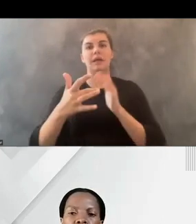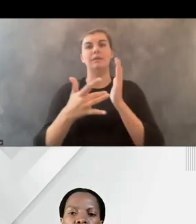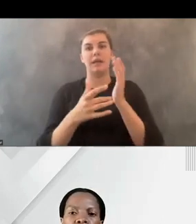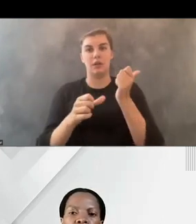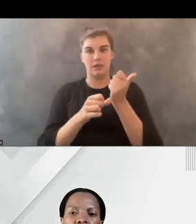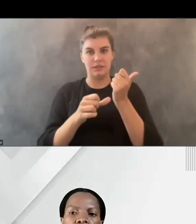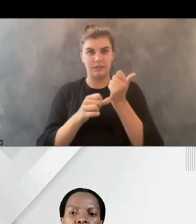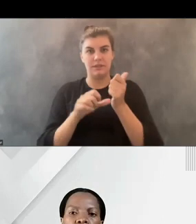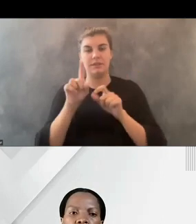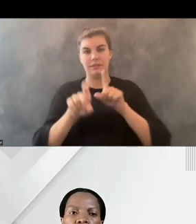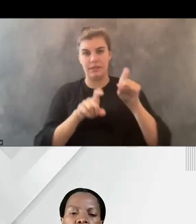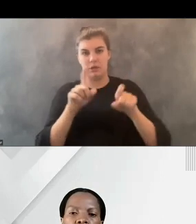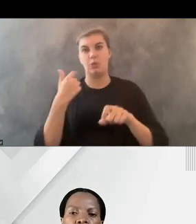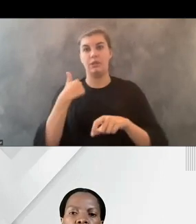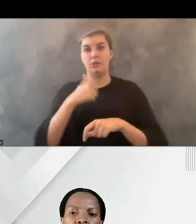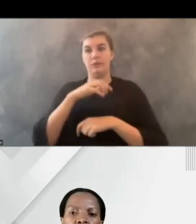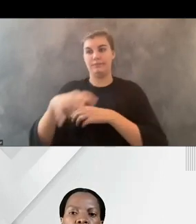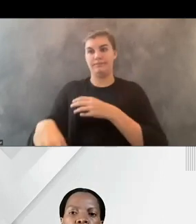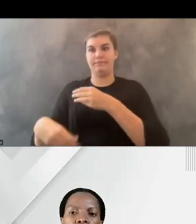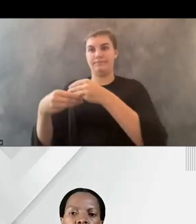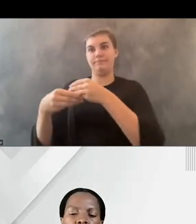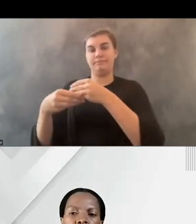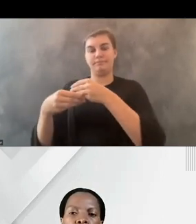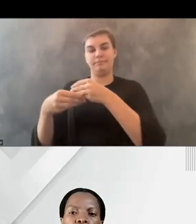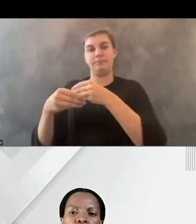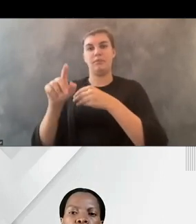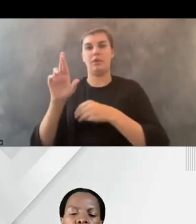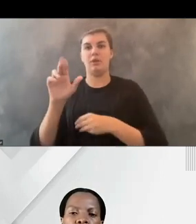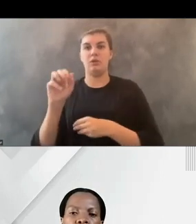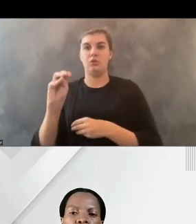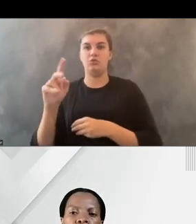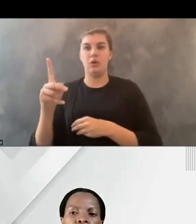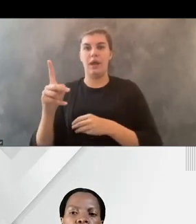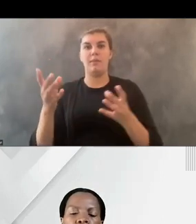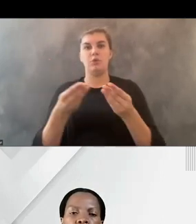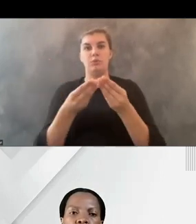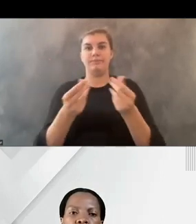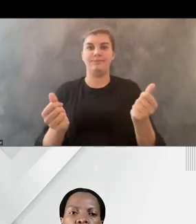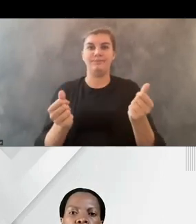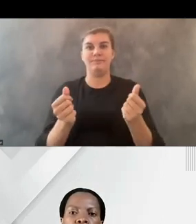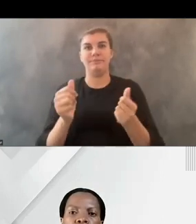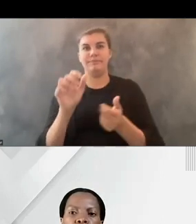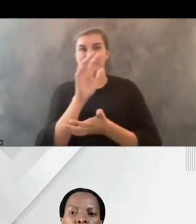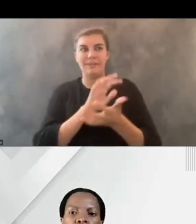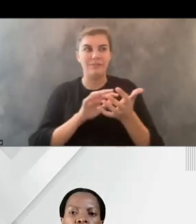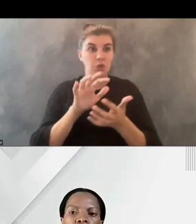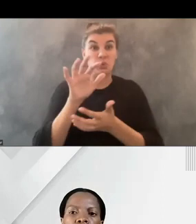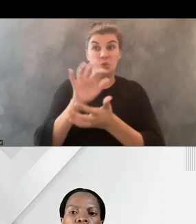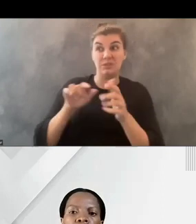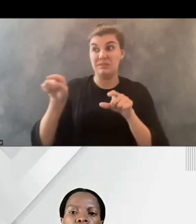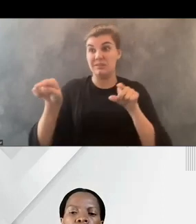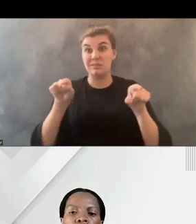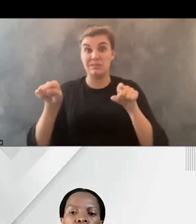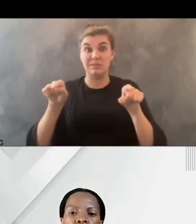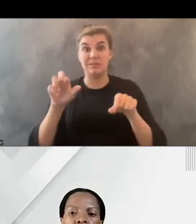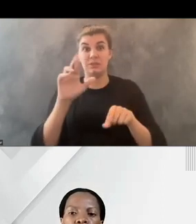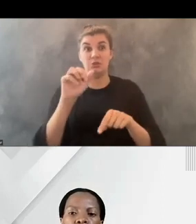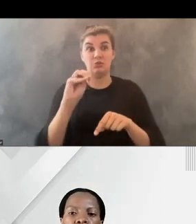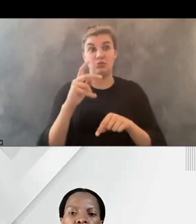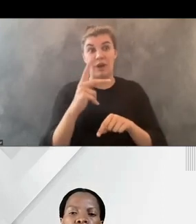Access Board decided to add a definition for ramp to mitigate some of the confusion between a ramp